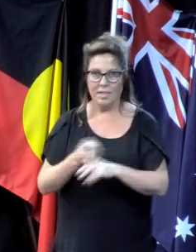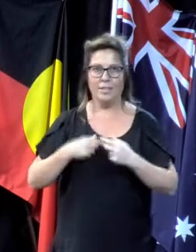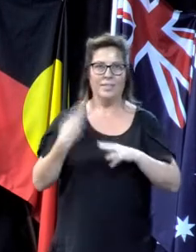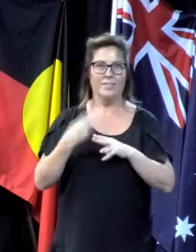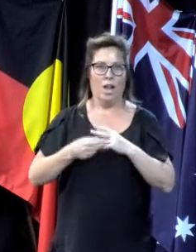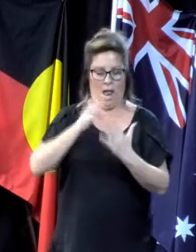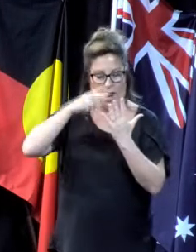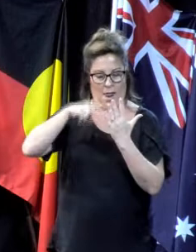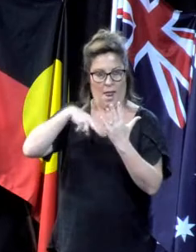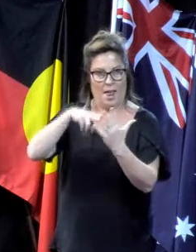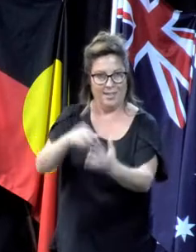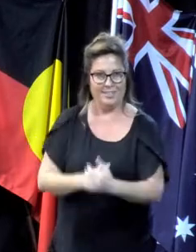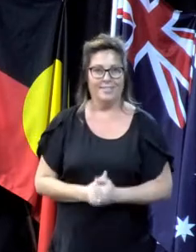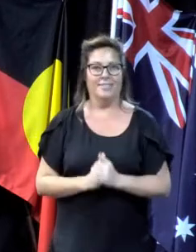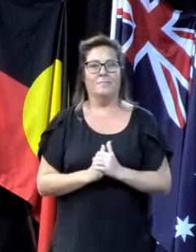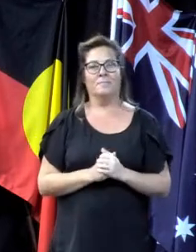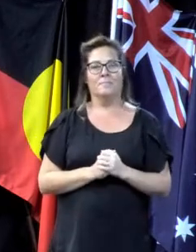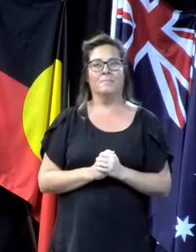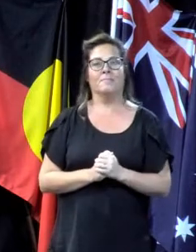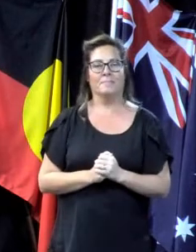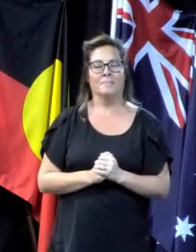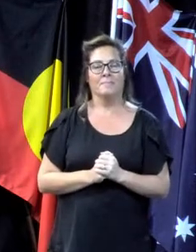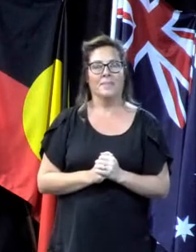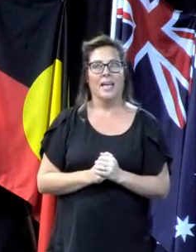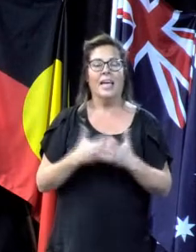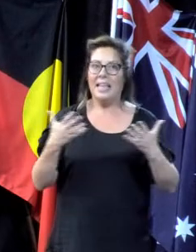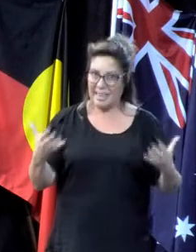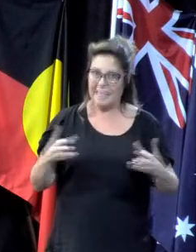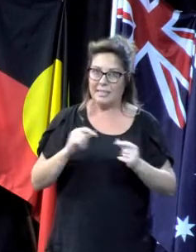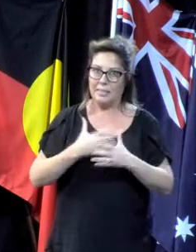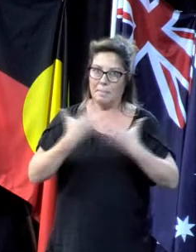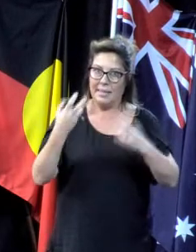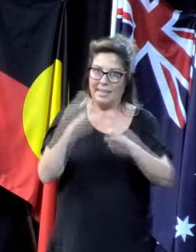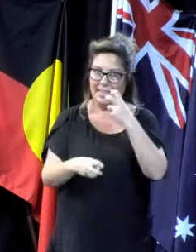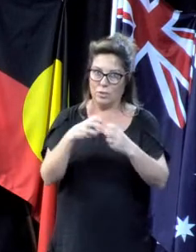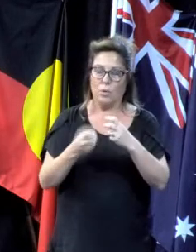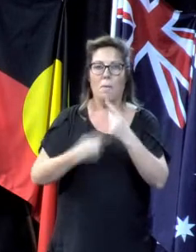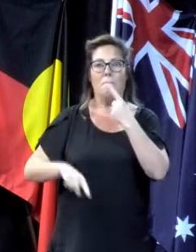This is a major issue compounded by asbestos and multistorey buildings and a